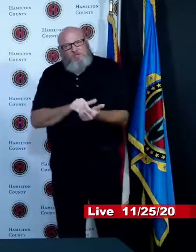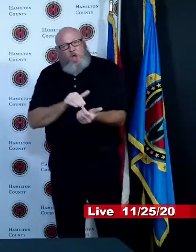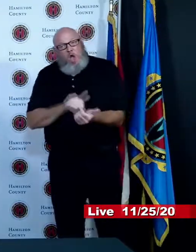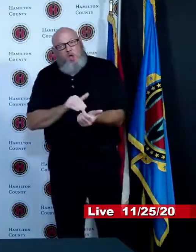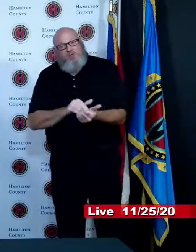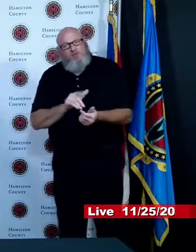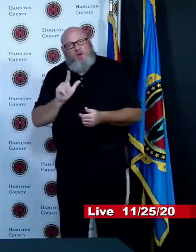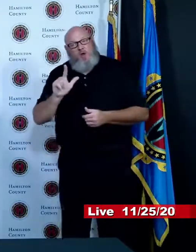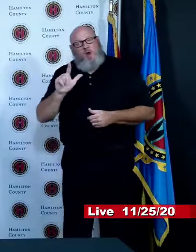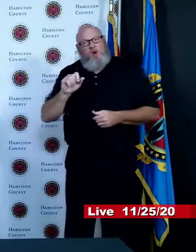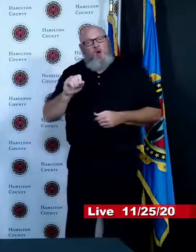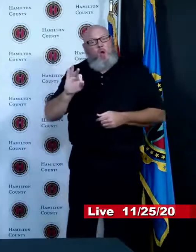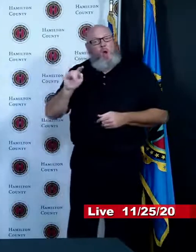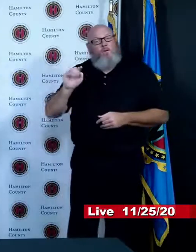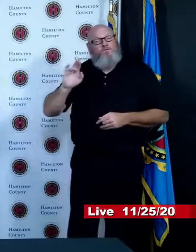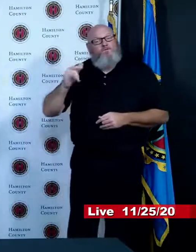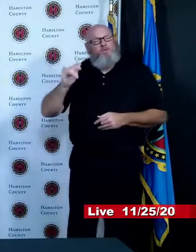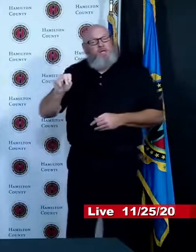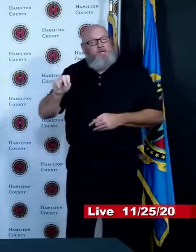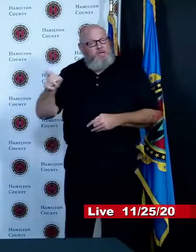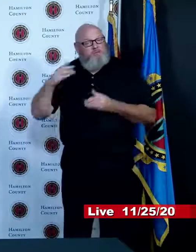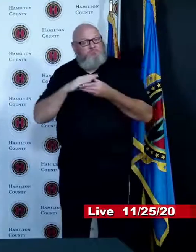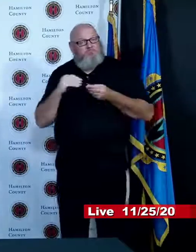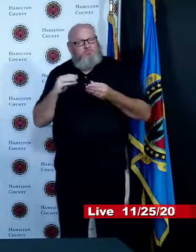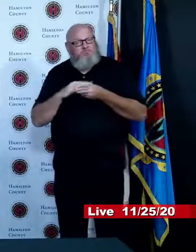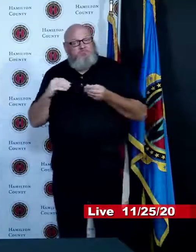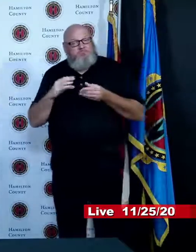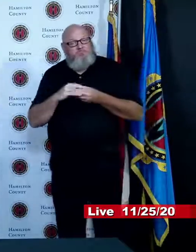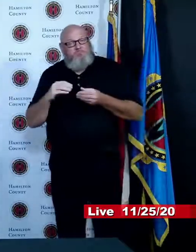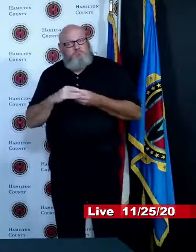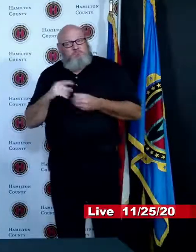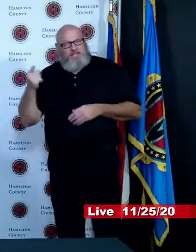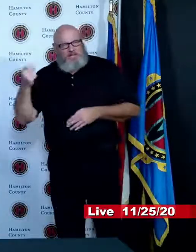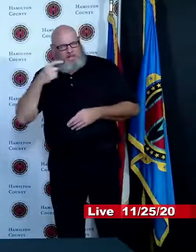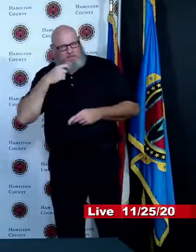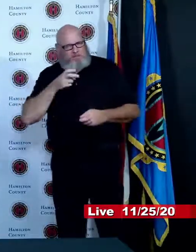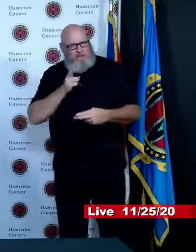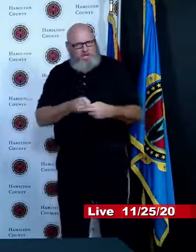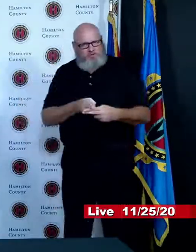there are some opportunities to open up other types of clinics within the hospital systems as